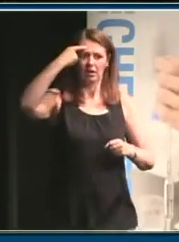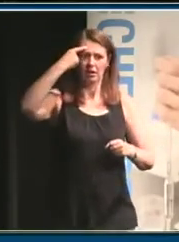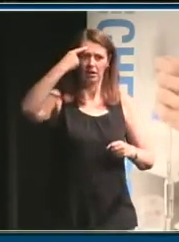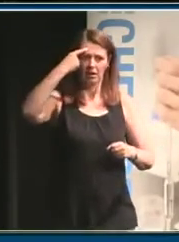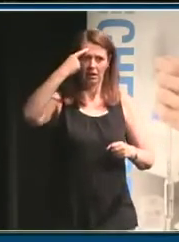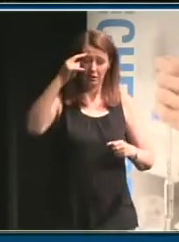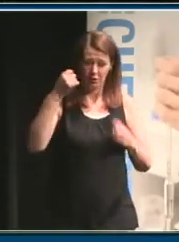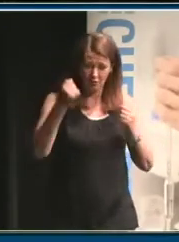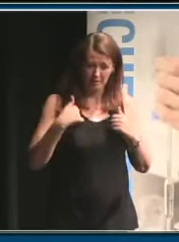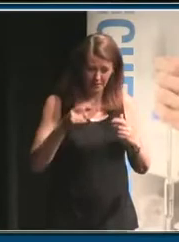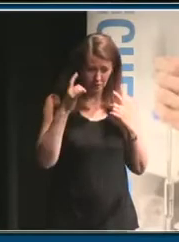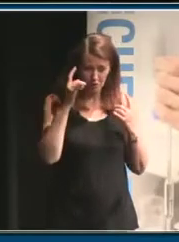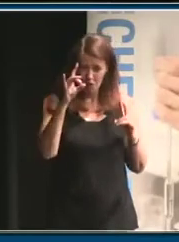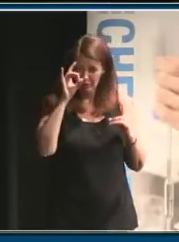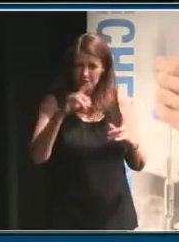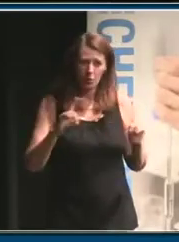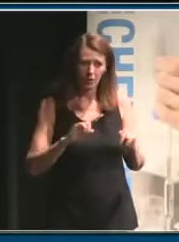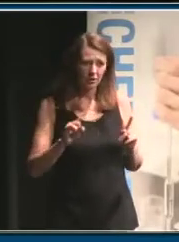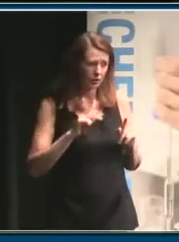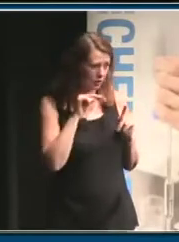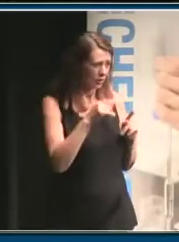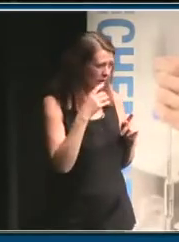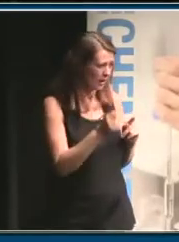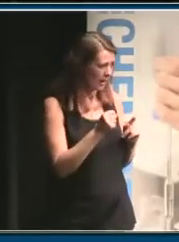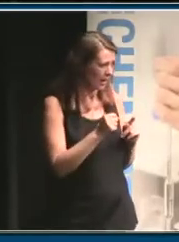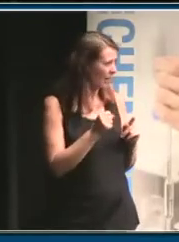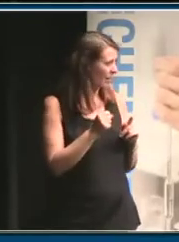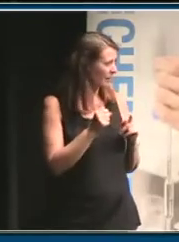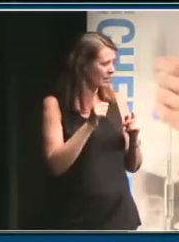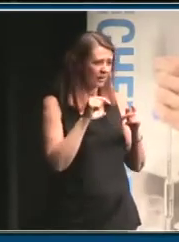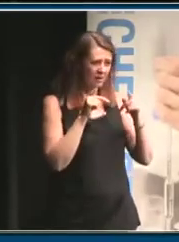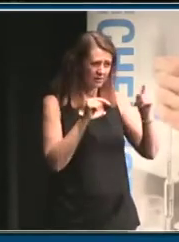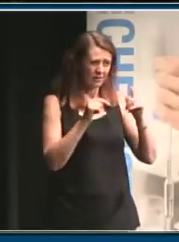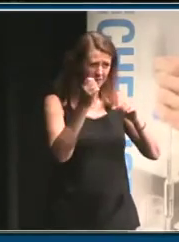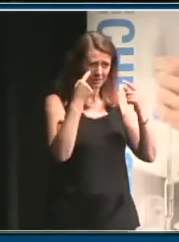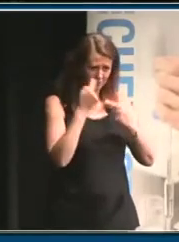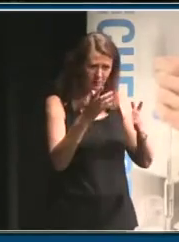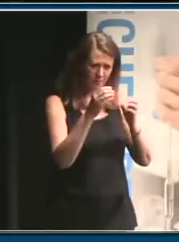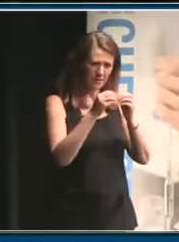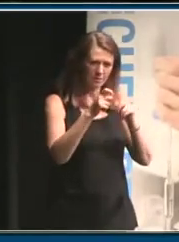crazy? …is that you got femtogram quantities of exposure of BPA from plastic bottles. Yes,